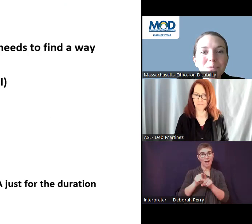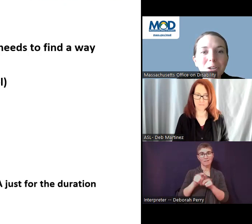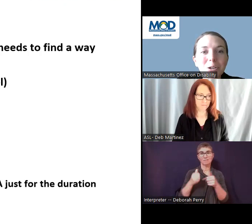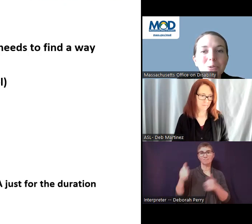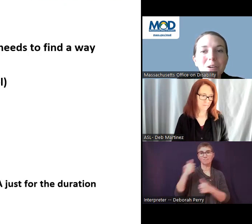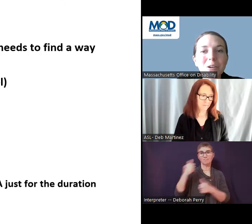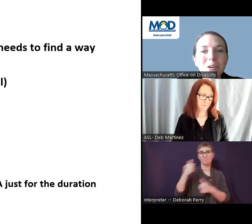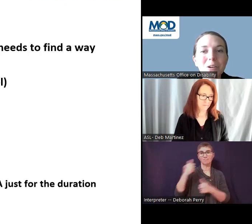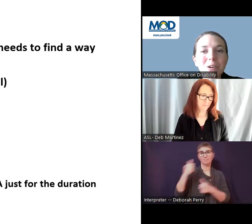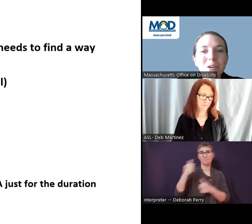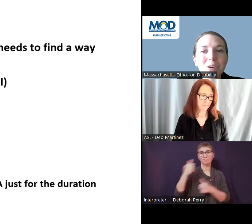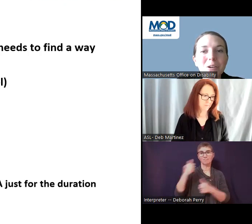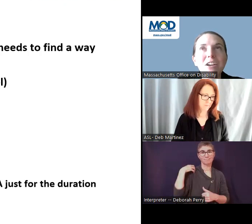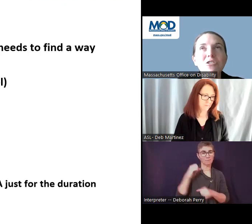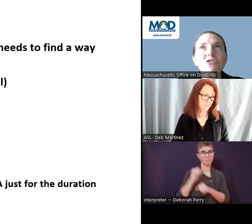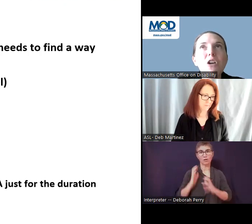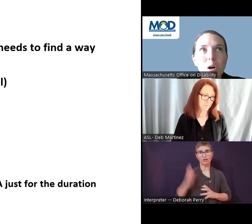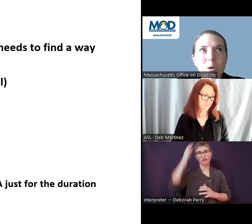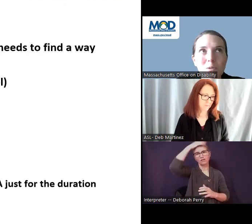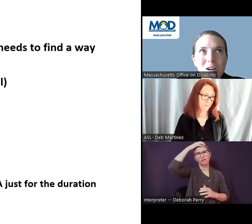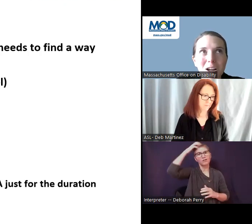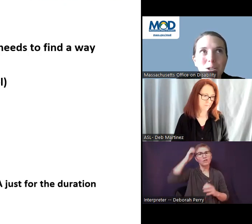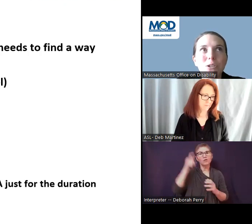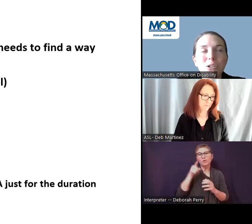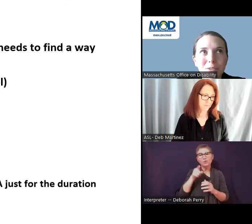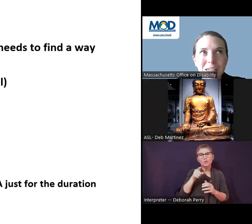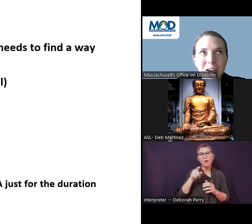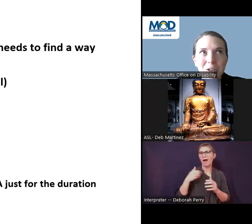so you can't say no to a service animal